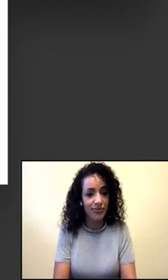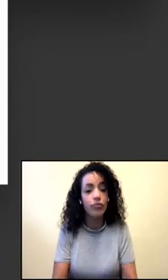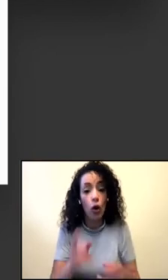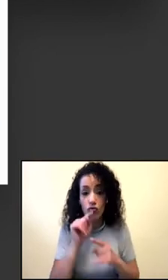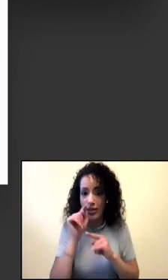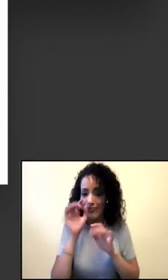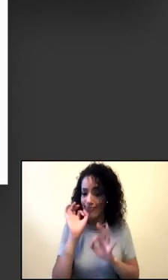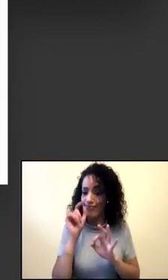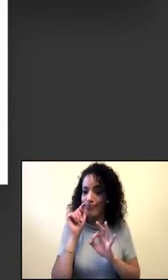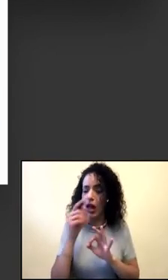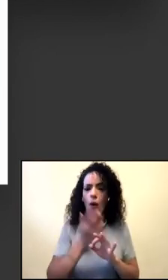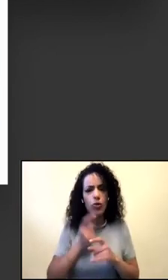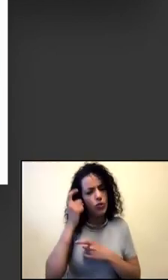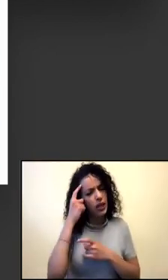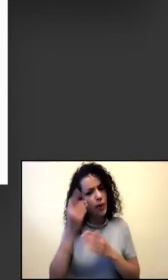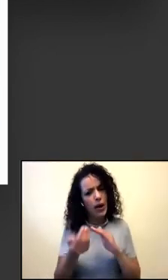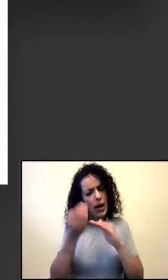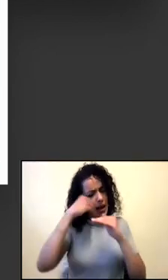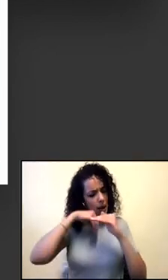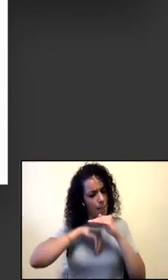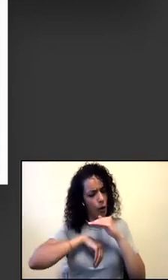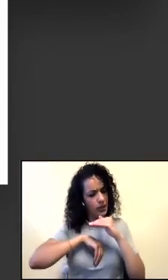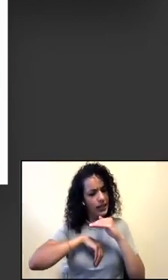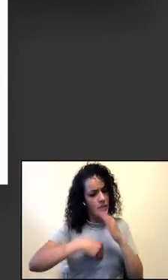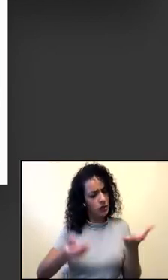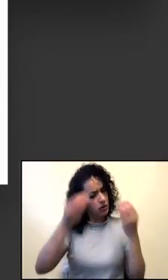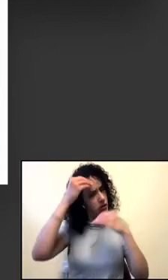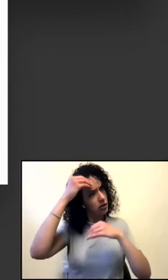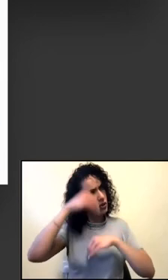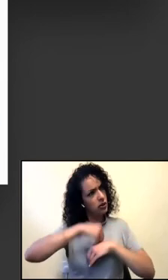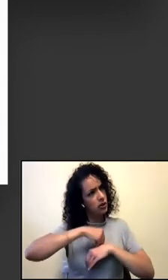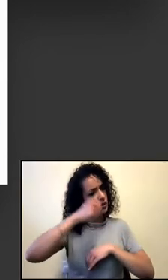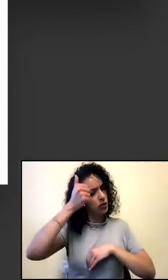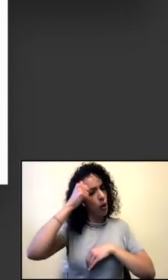embodied knowledge, and not you know for us at MFest we really are trying to focus and